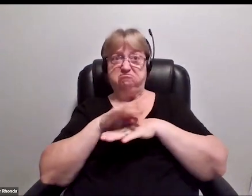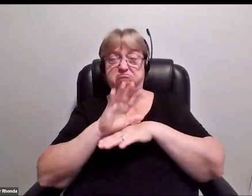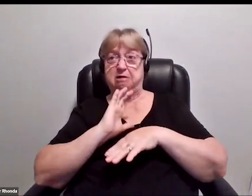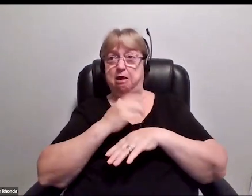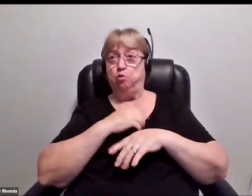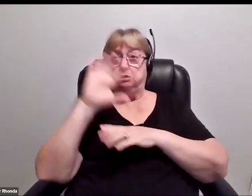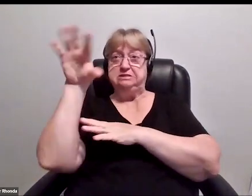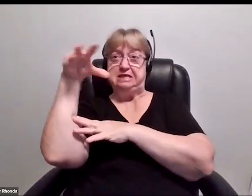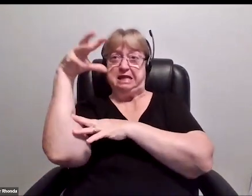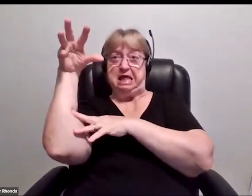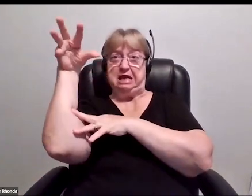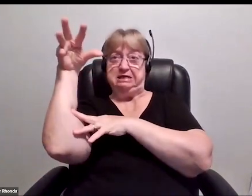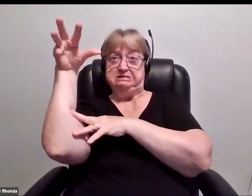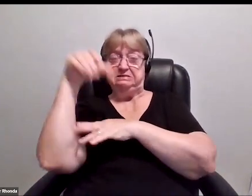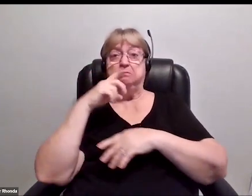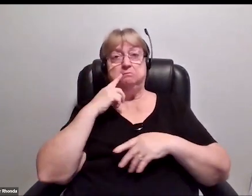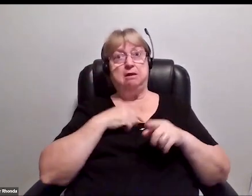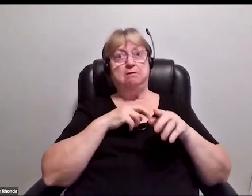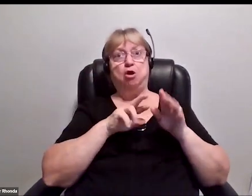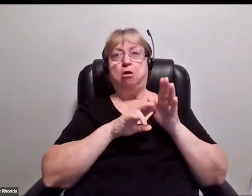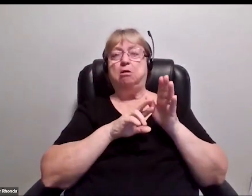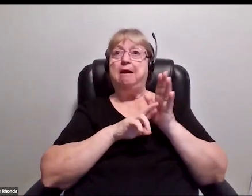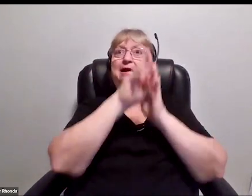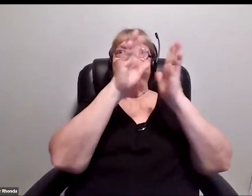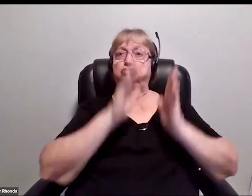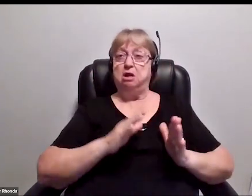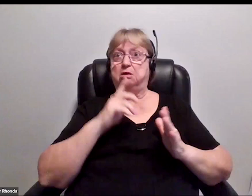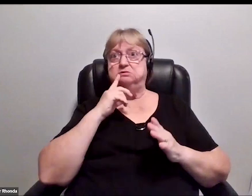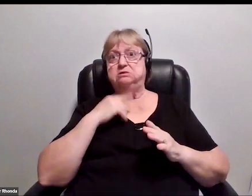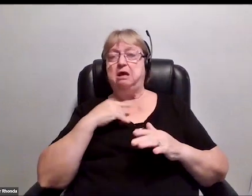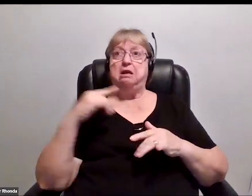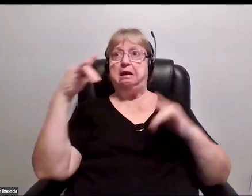also astronauts, aircraft crews, and also our services